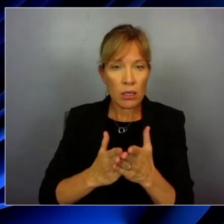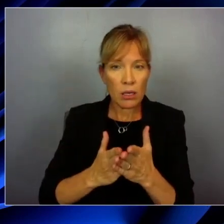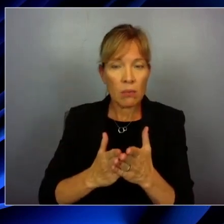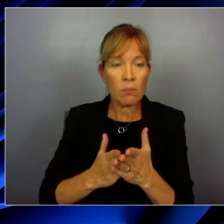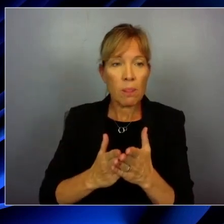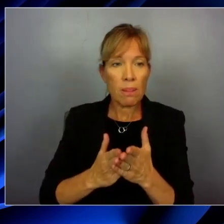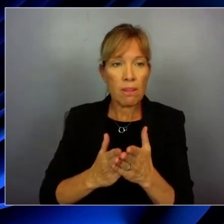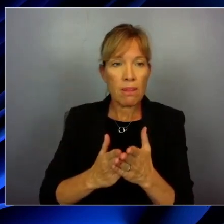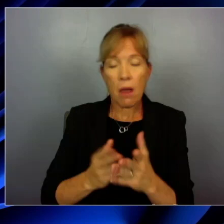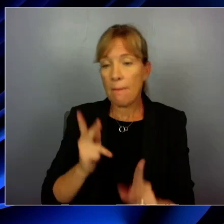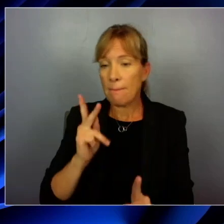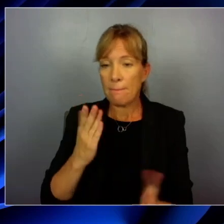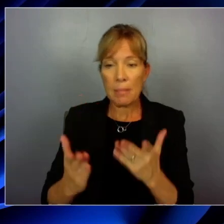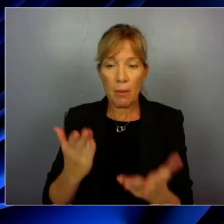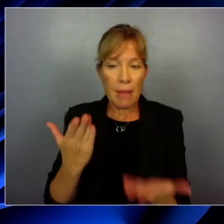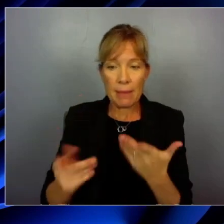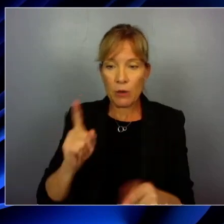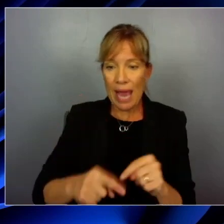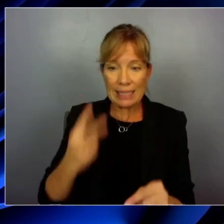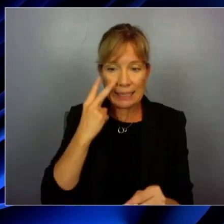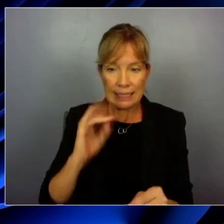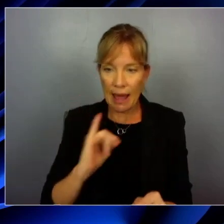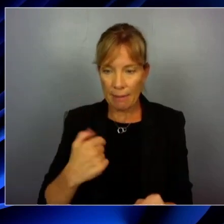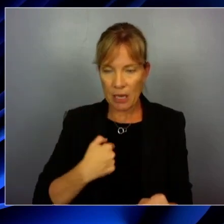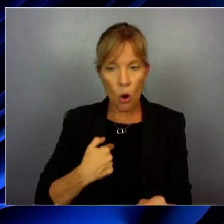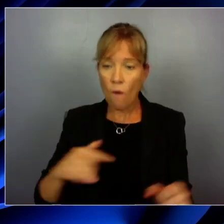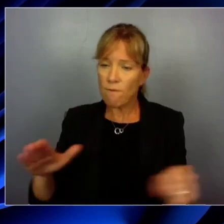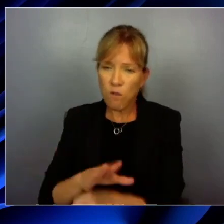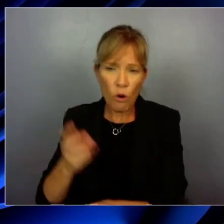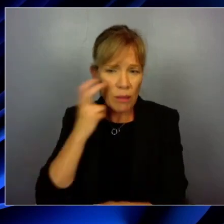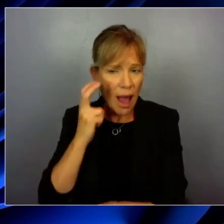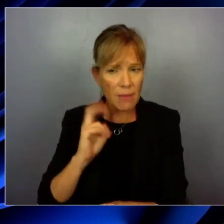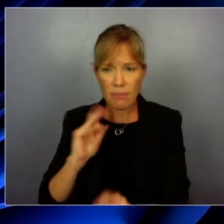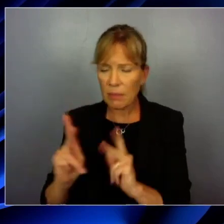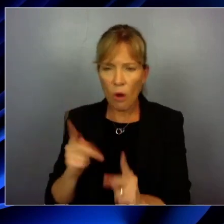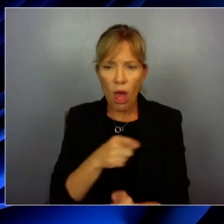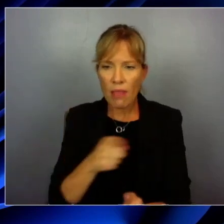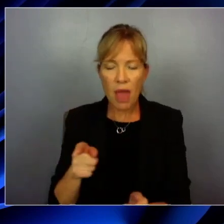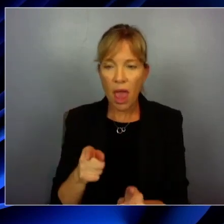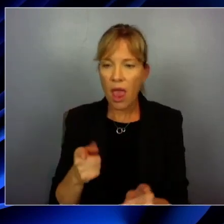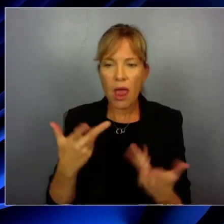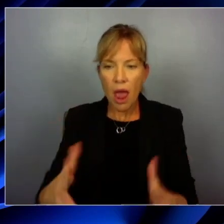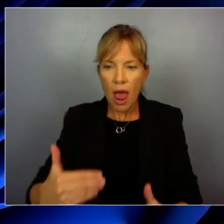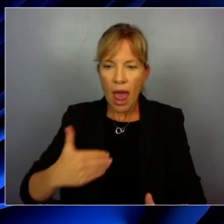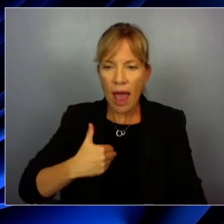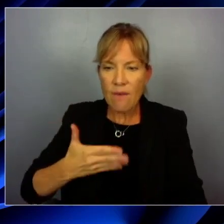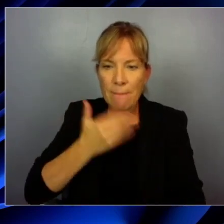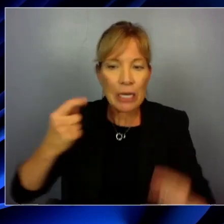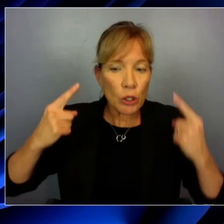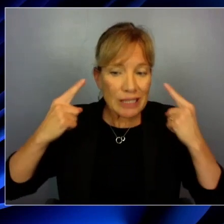see like me or people who are totally blind just have these better sounds. But they also impact everybody